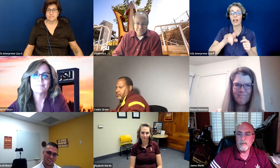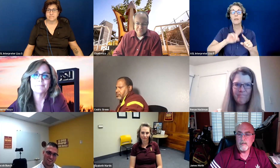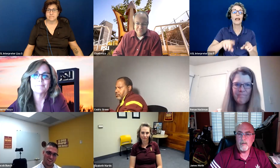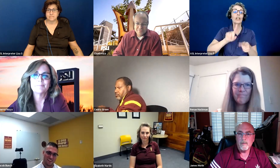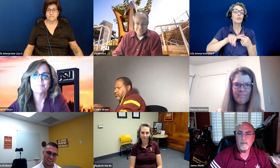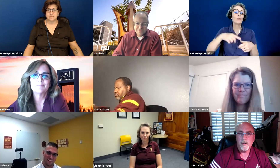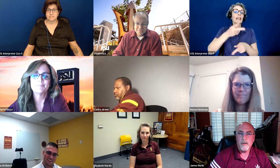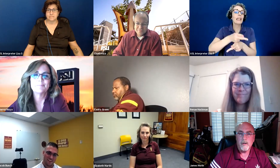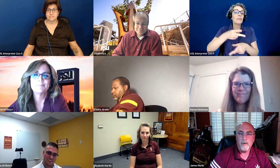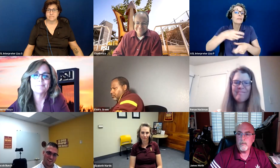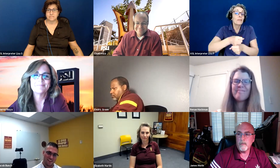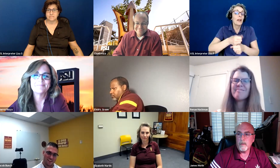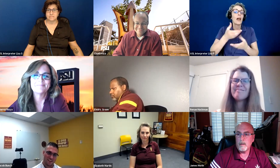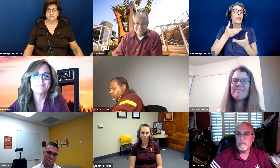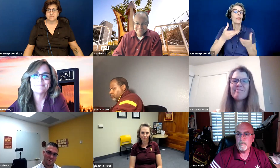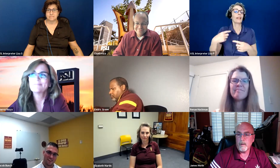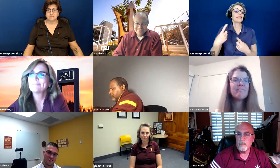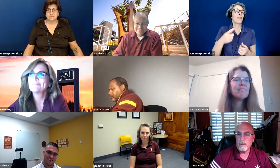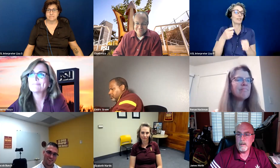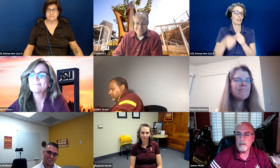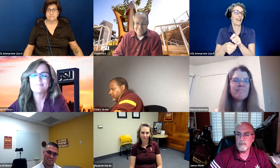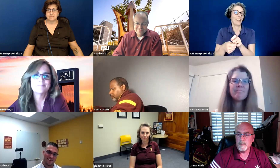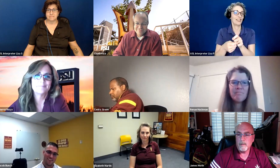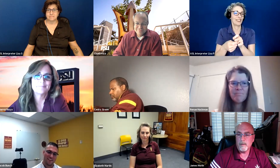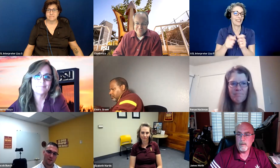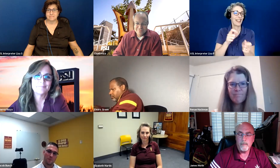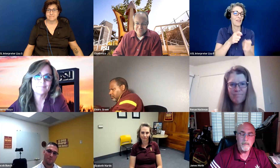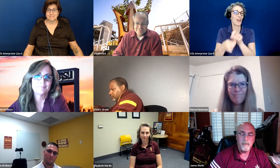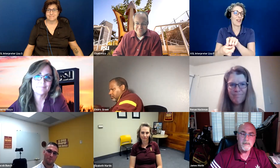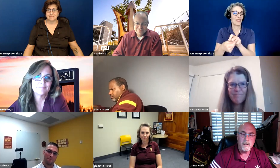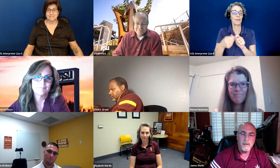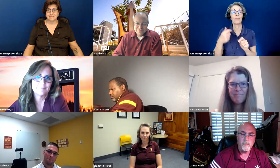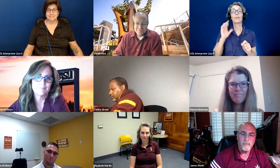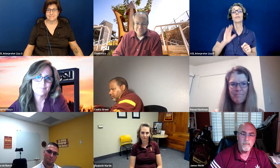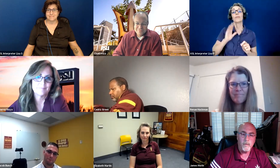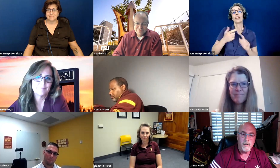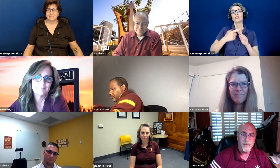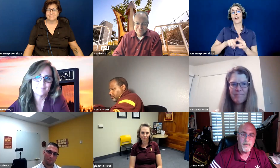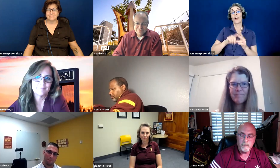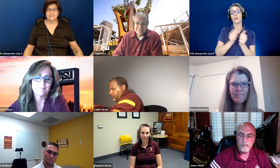things have evolved over the years. We did have to start with... We started with one golf cart